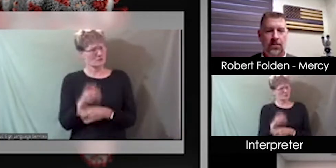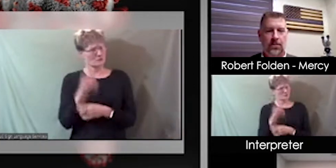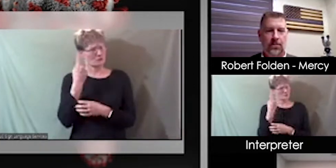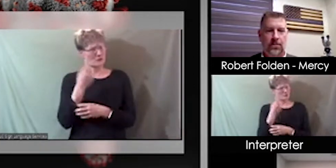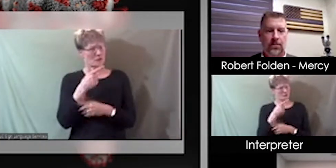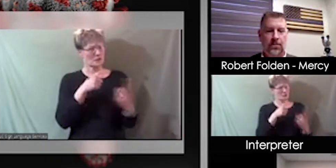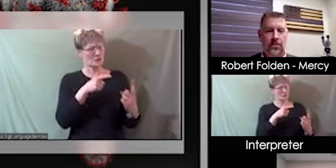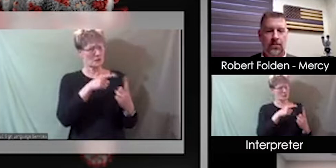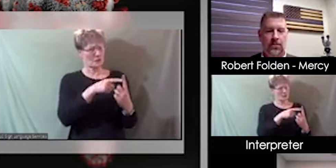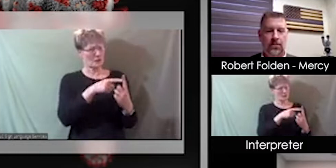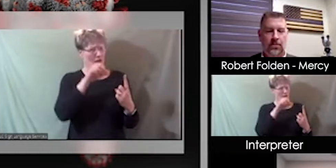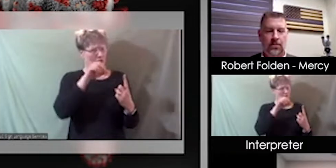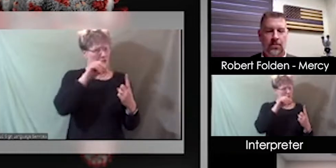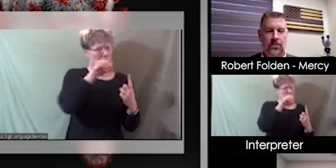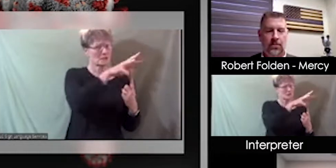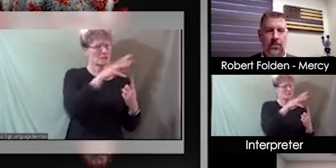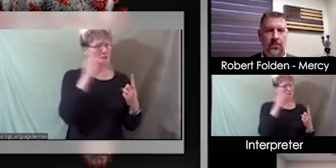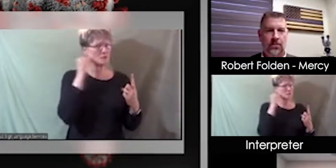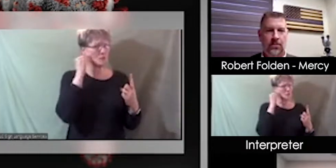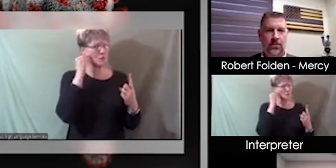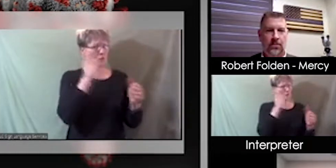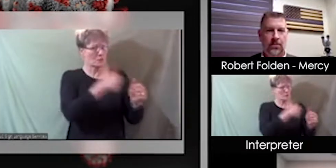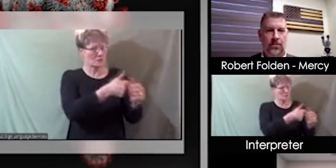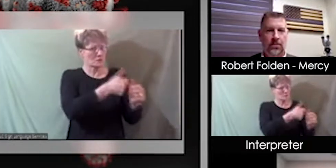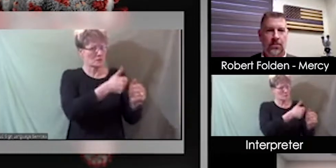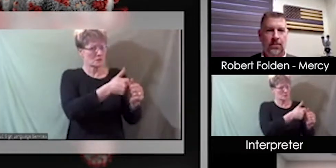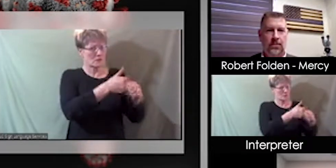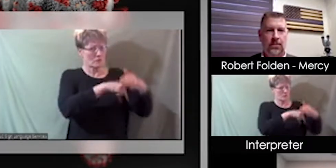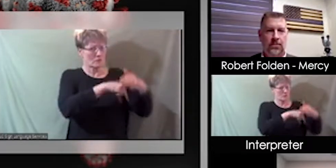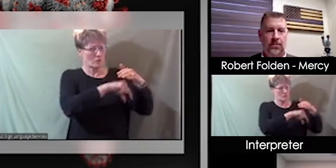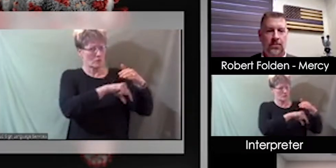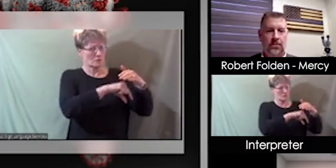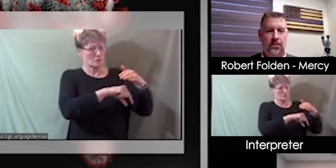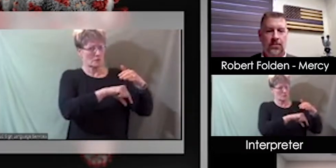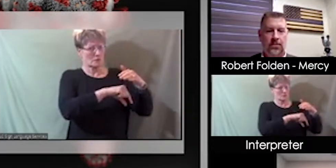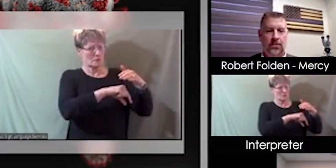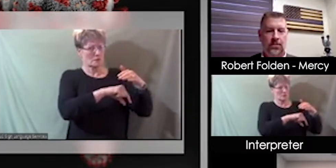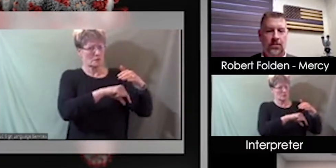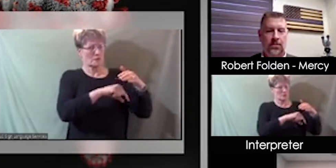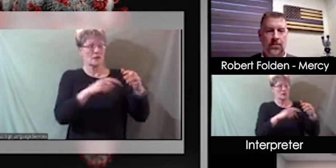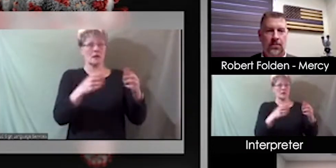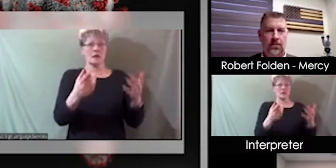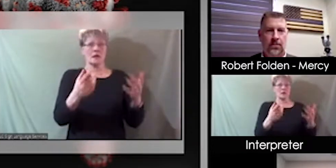home to self-quarantine. And then how long after the symptoms subside